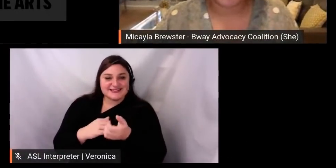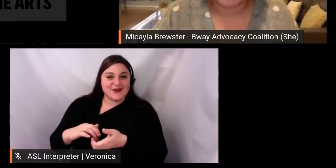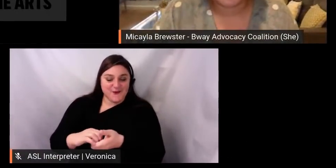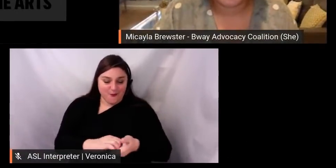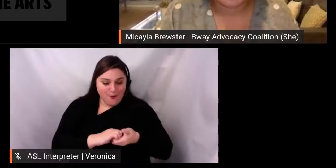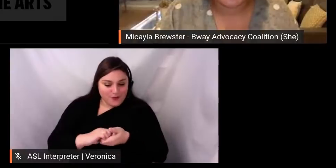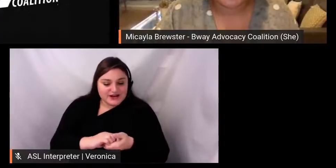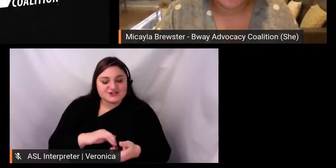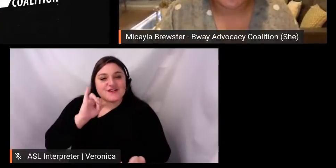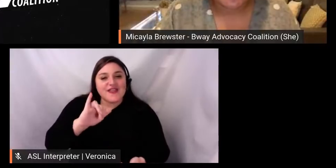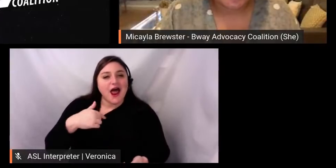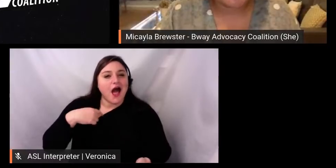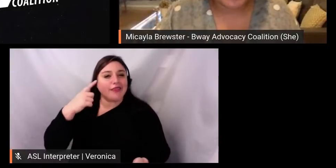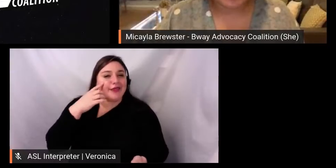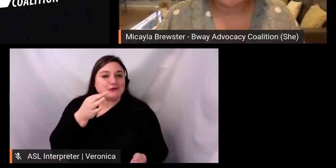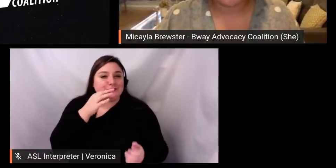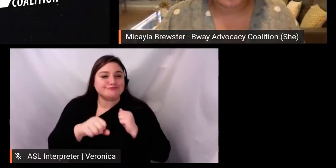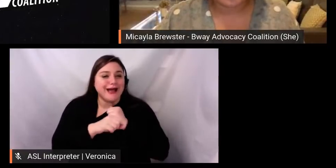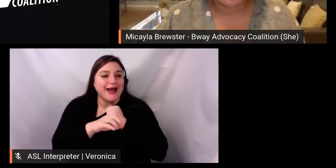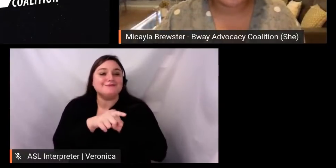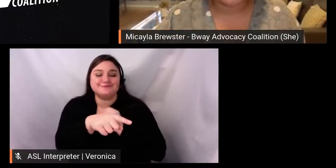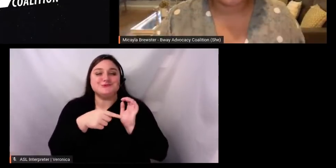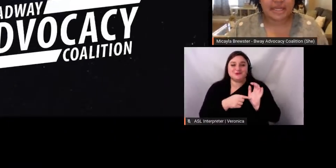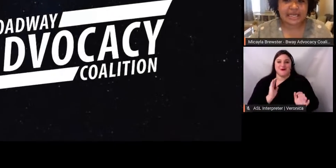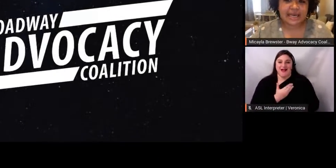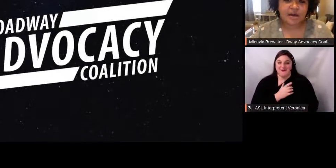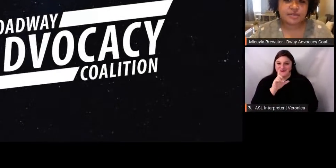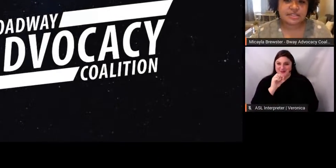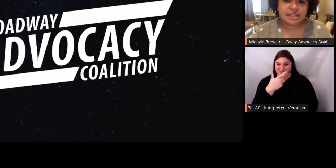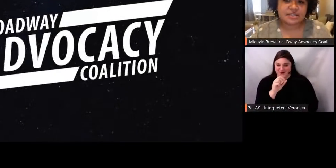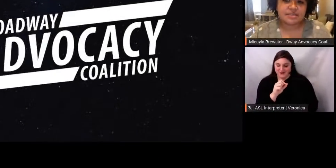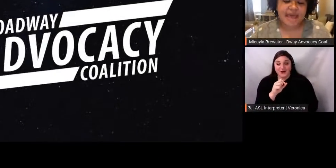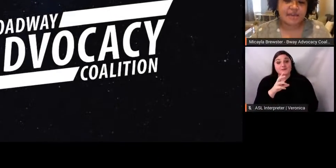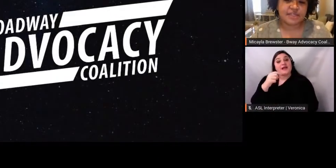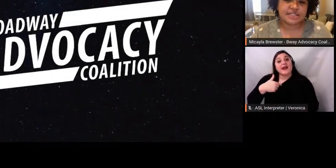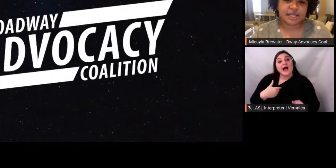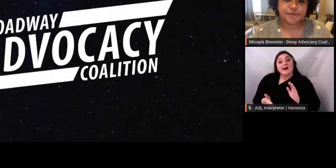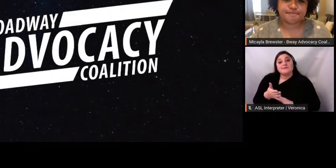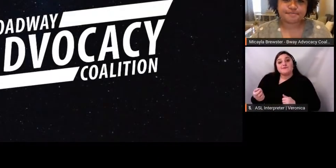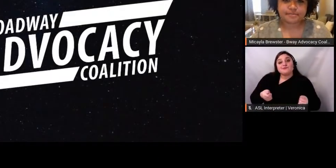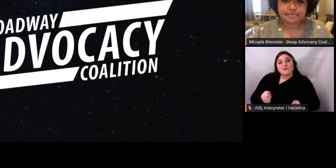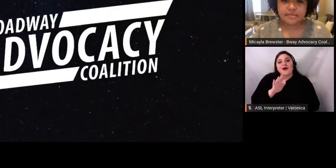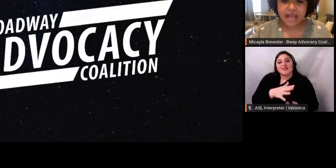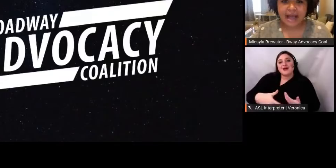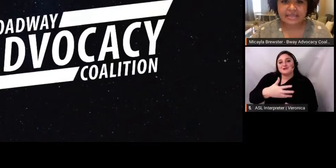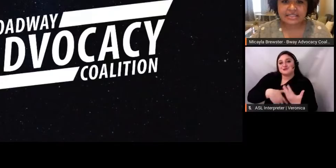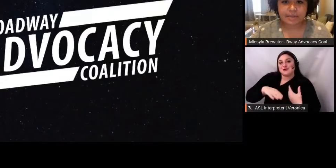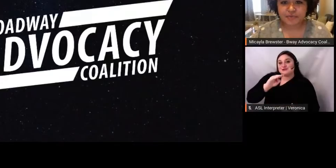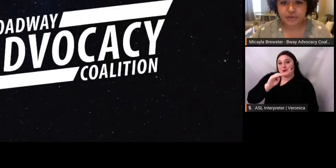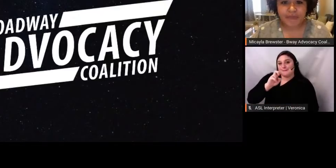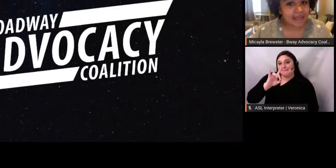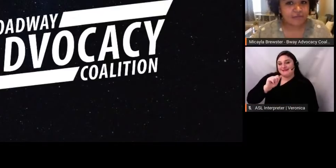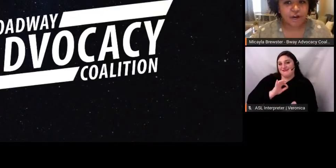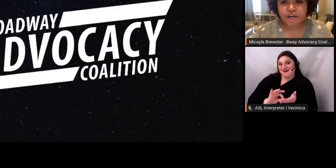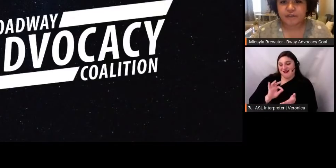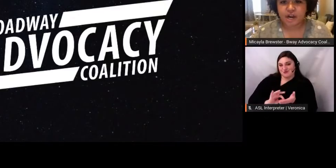up on the screen, soon. But yeah, I've been running their social media accounts since May of this year. And some of you may have heard of our